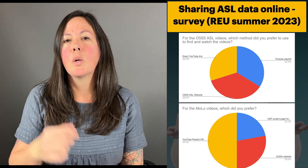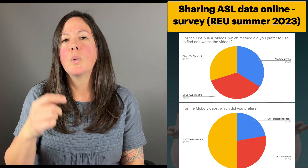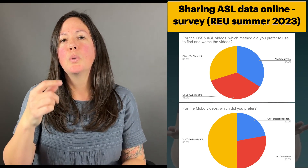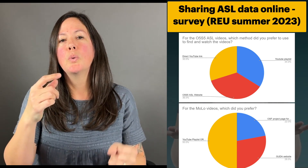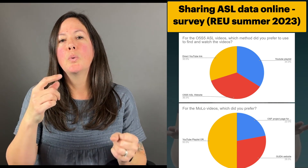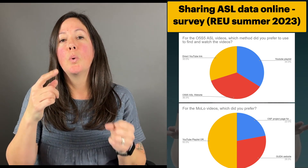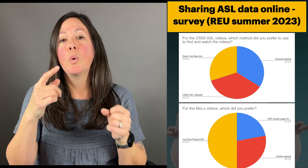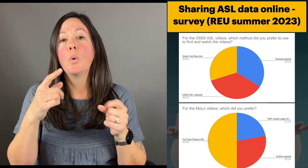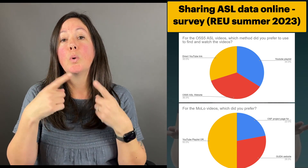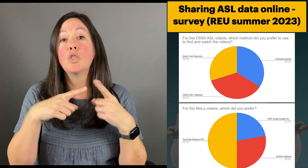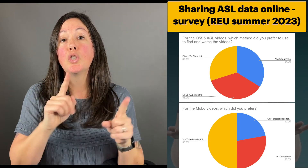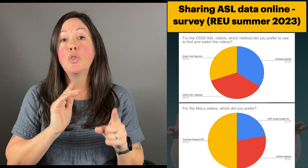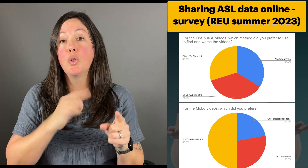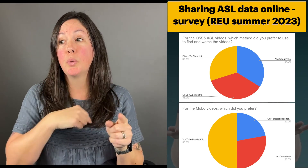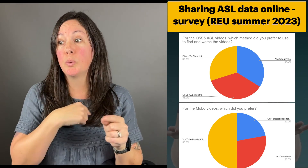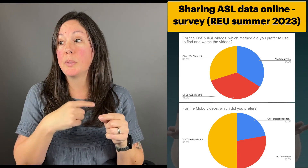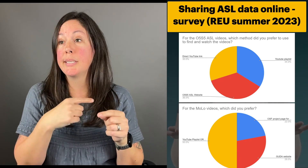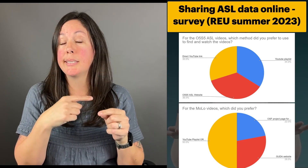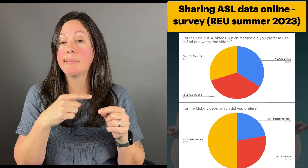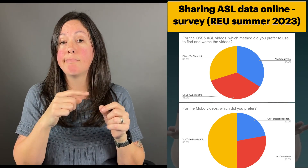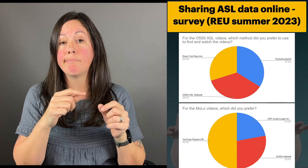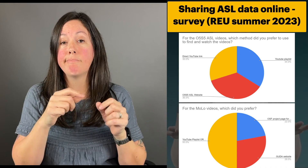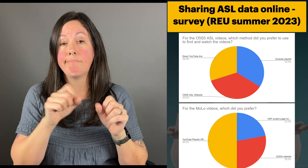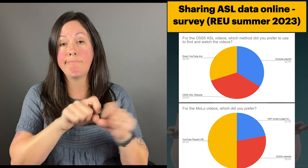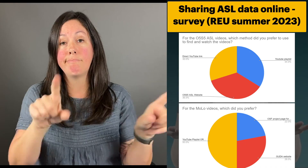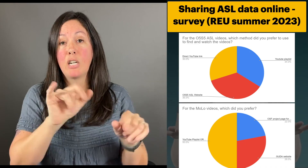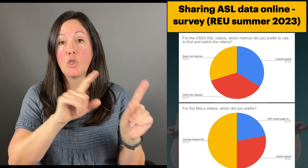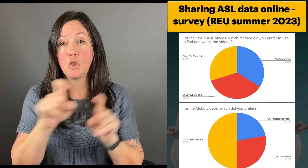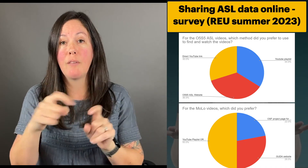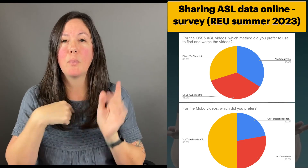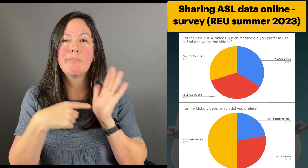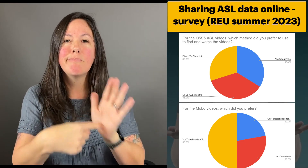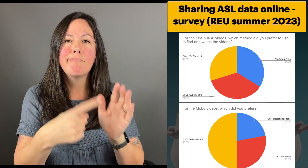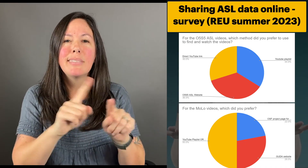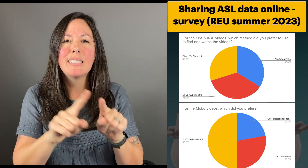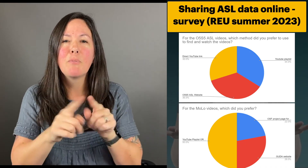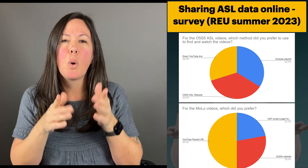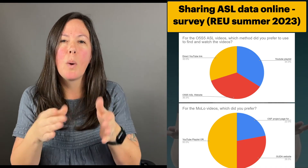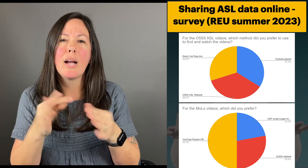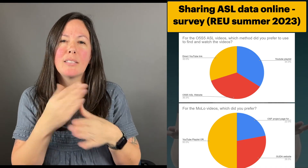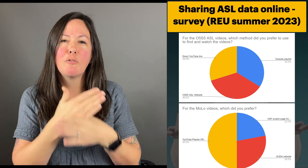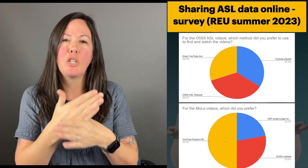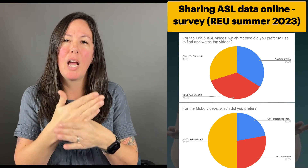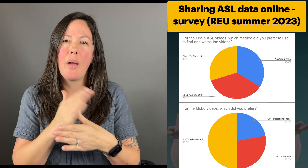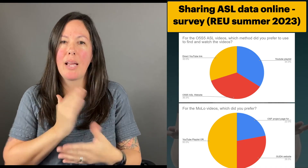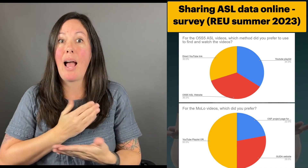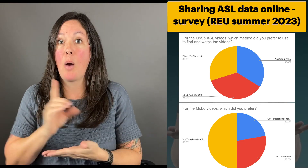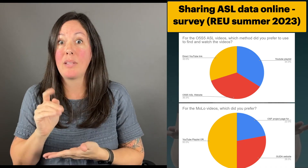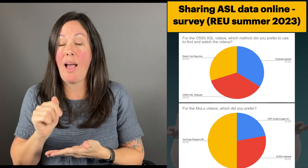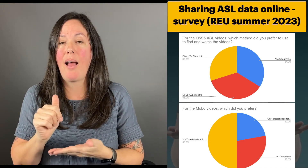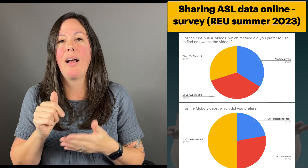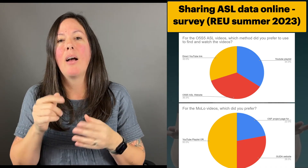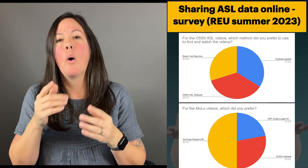well and we ask within this questionnaire about the specific projects I'm going to talk